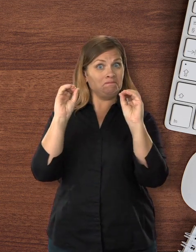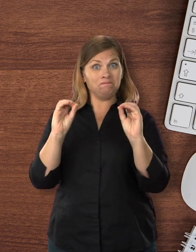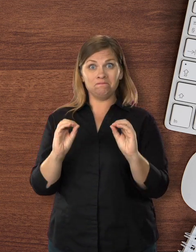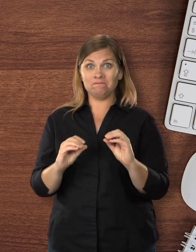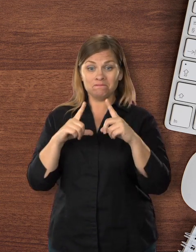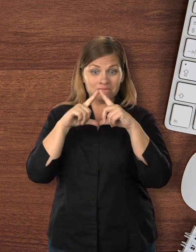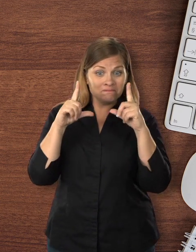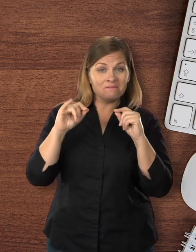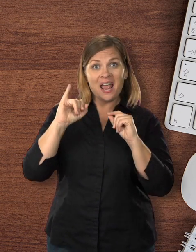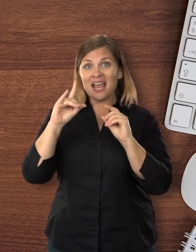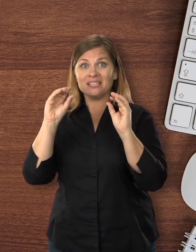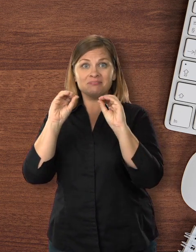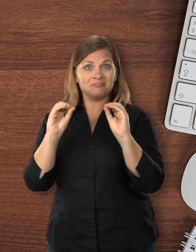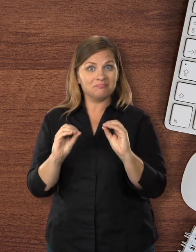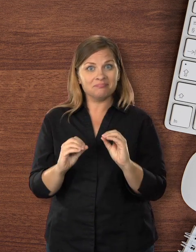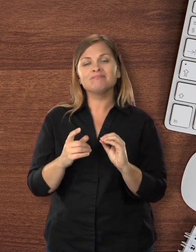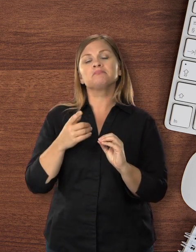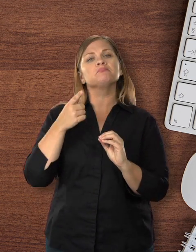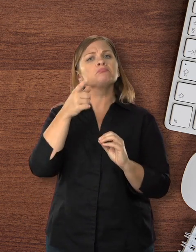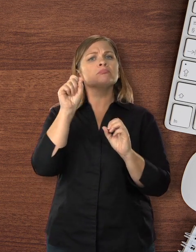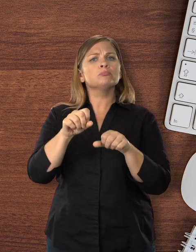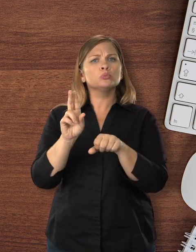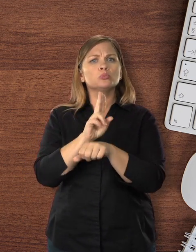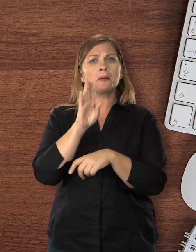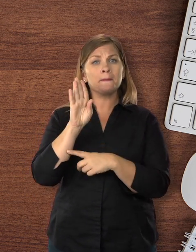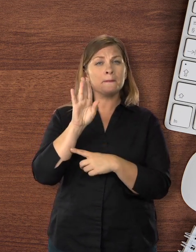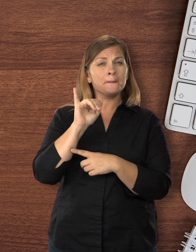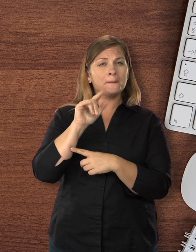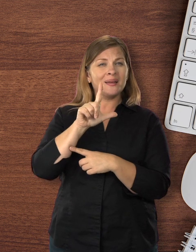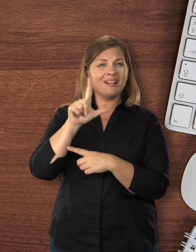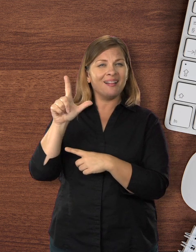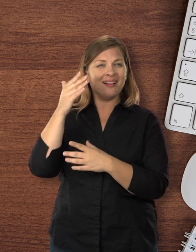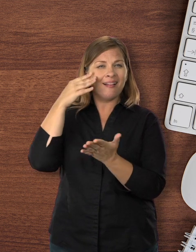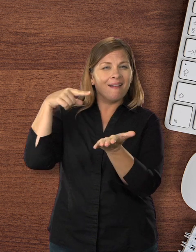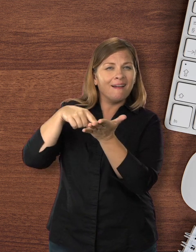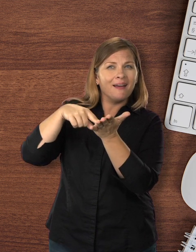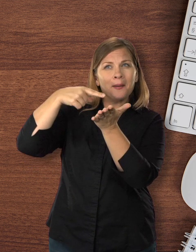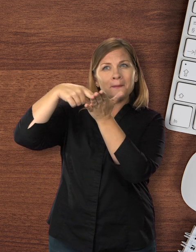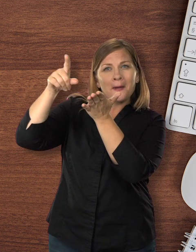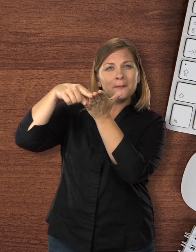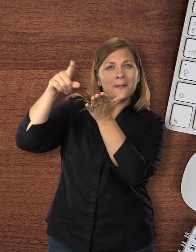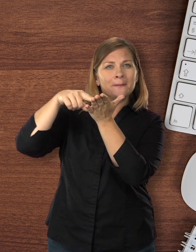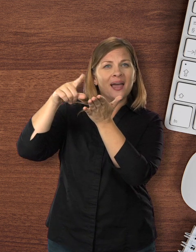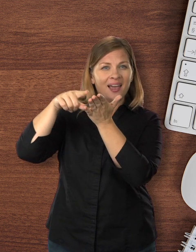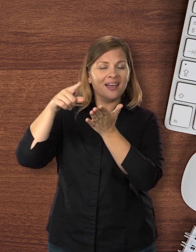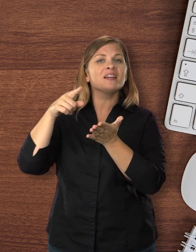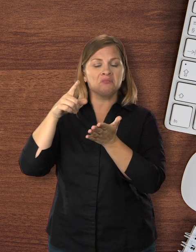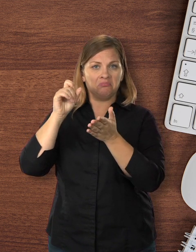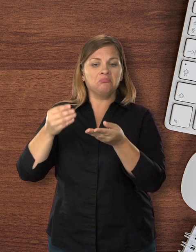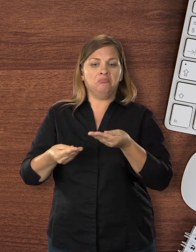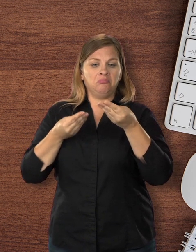If your photo ID doesn't include your current name and current address, you can show your witness both a photo ID